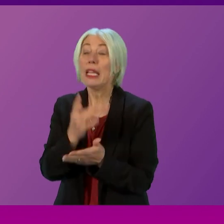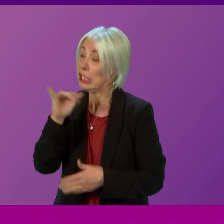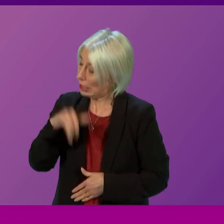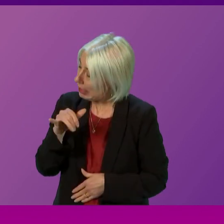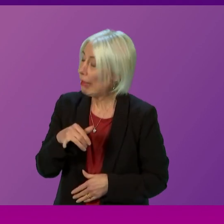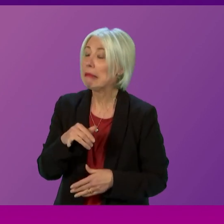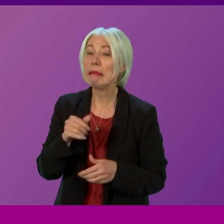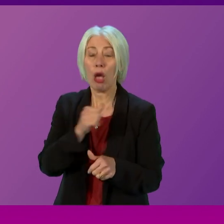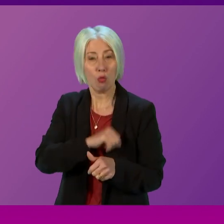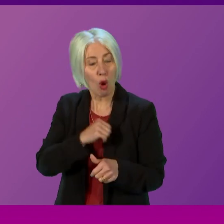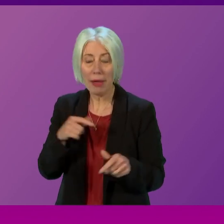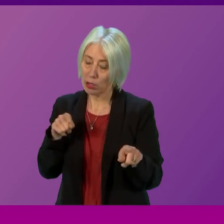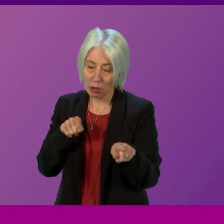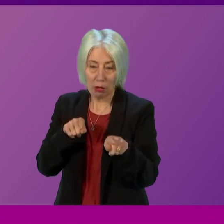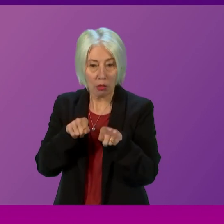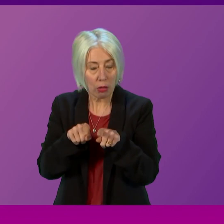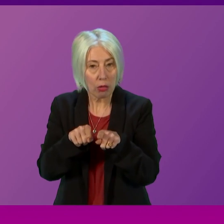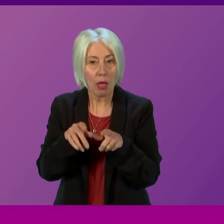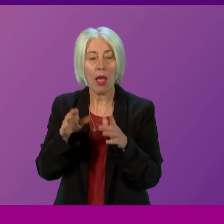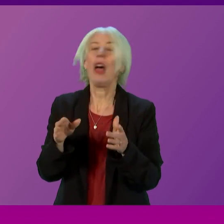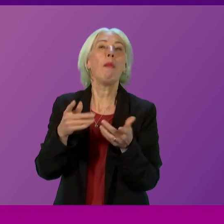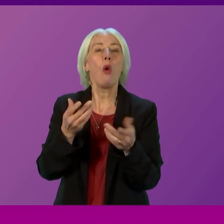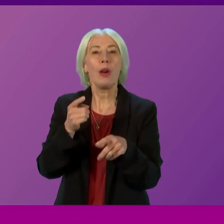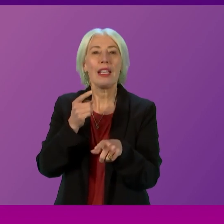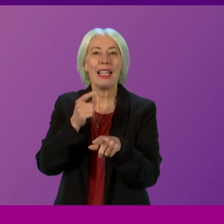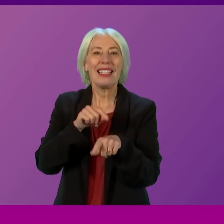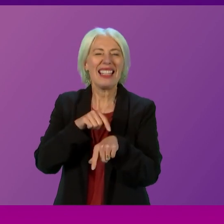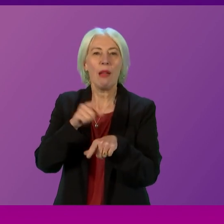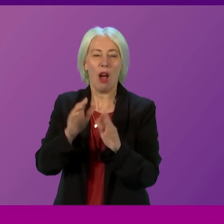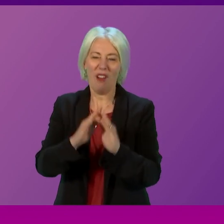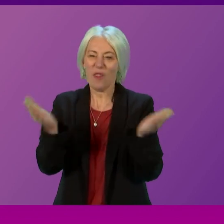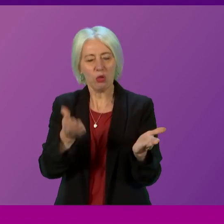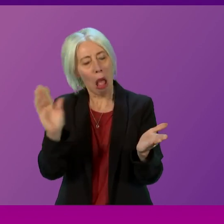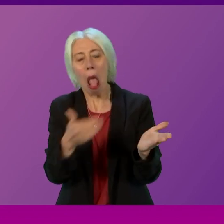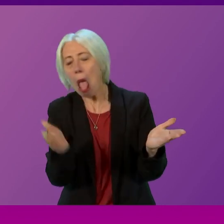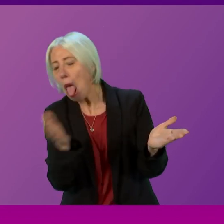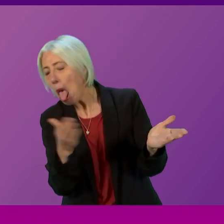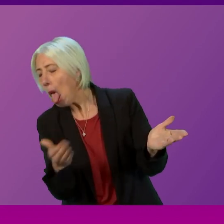the attainment gap. However, when she has time to ruffle through her big folder, she does not accept